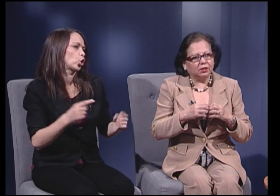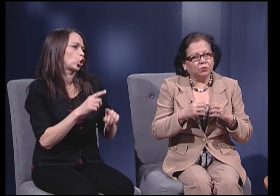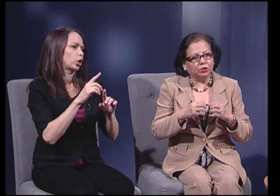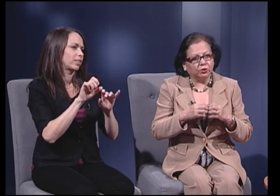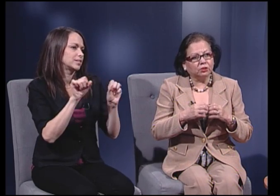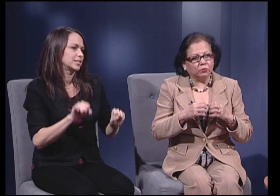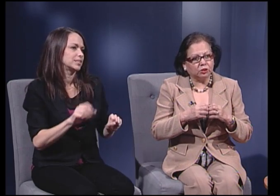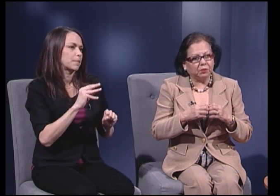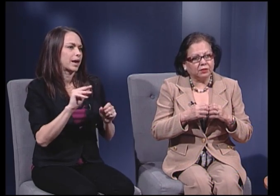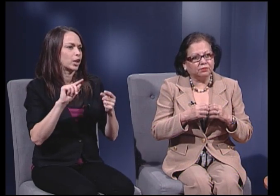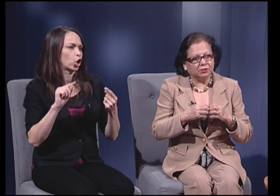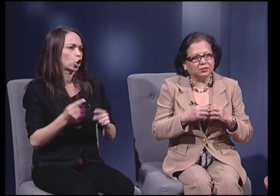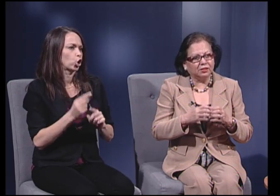and would hurt the respect of the state.